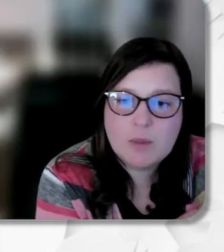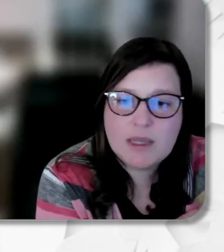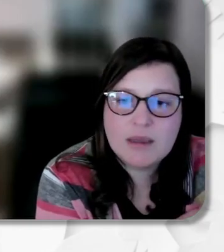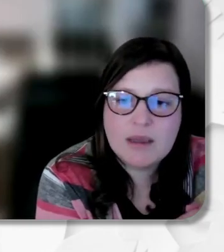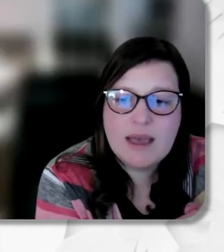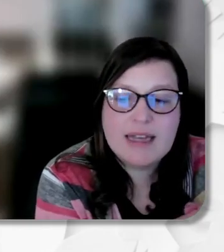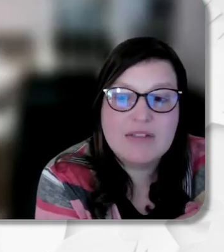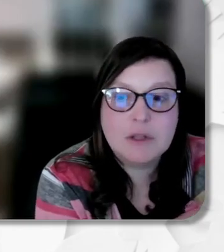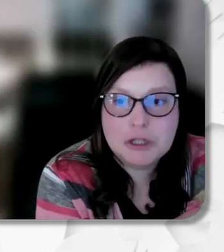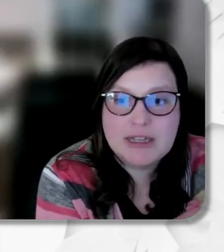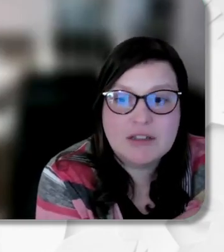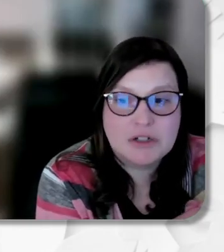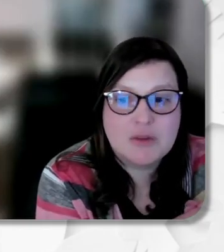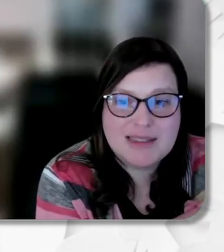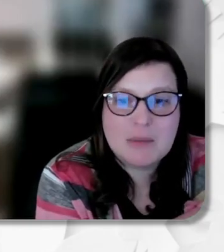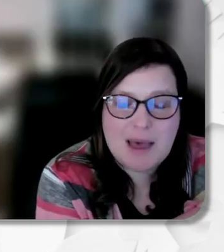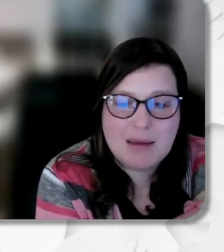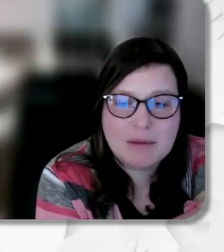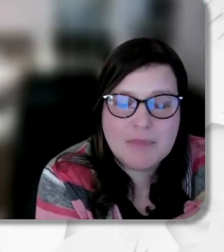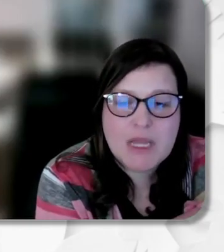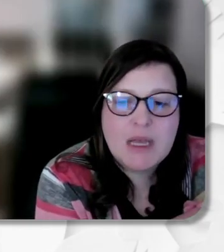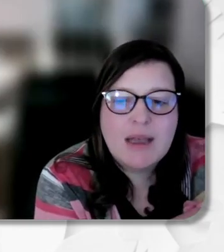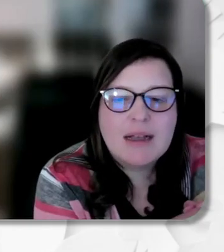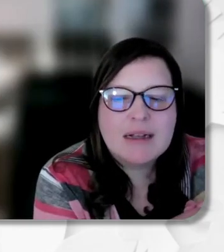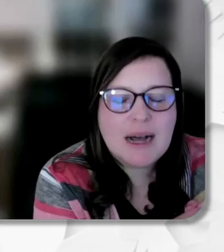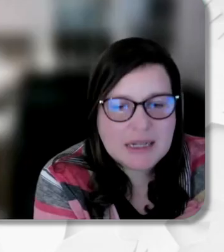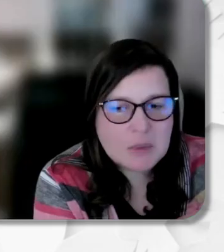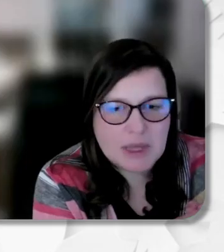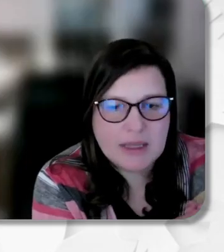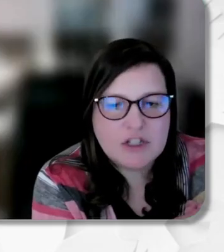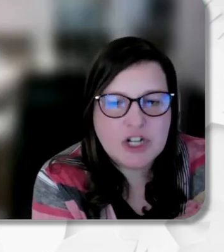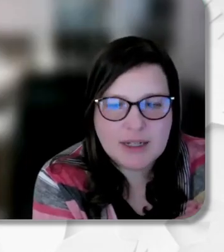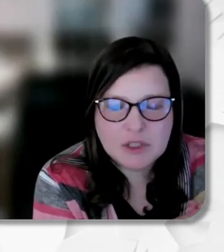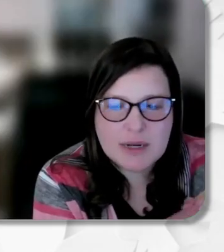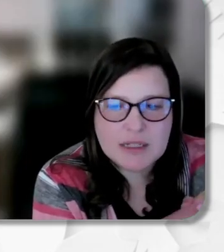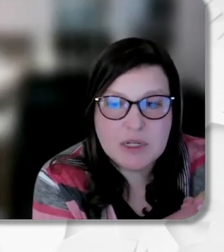well being and even learning in certain domains like math. Guided play is child-directed but